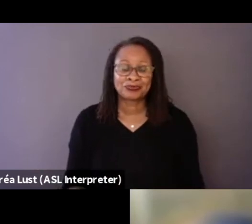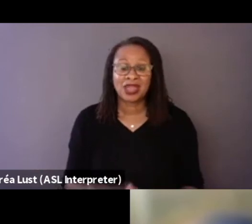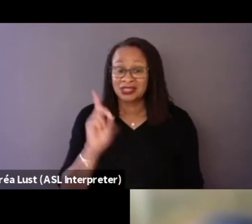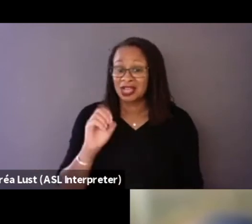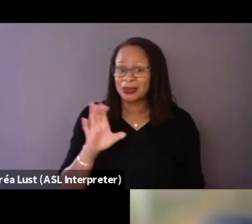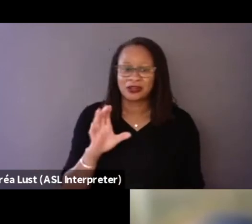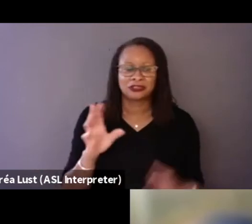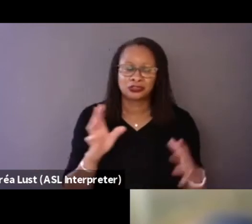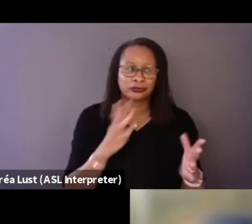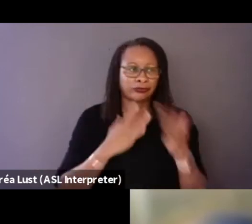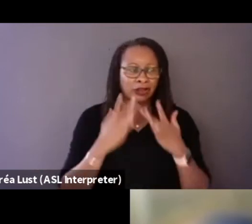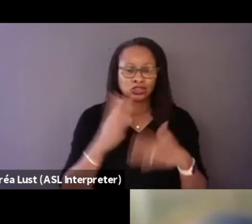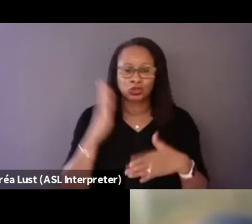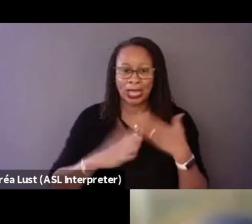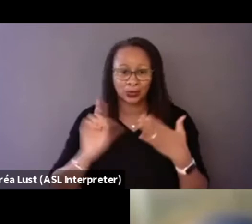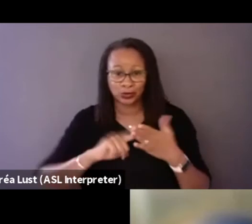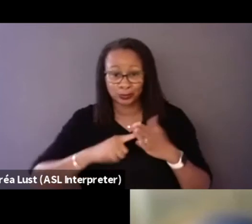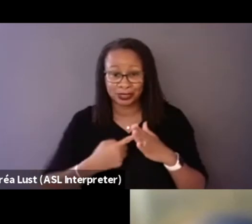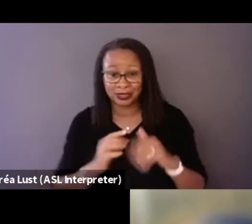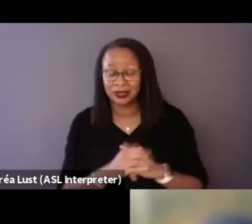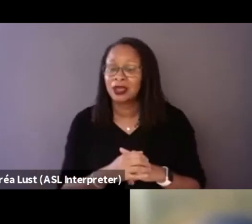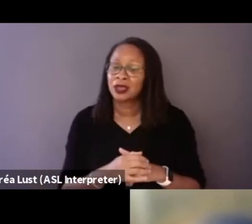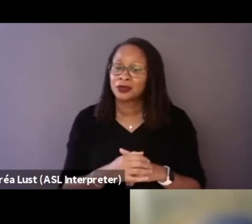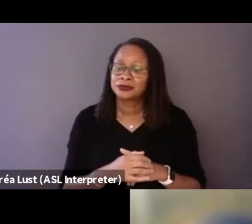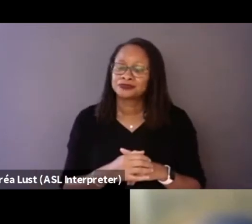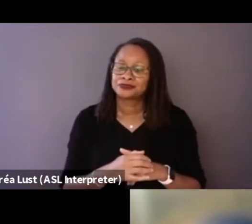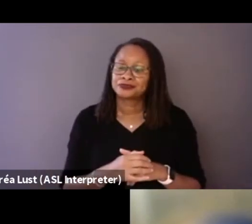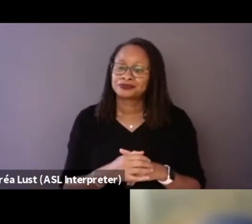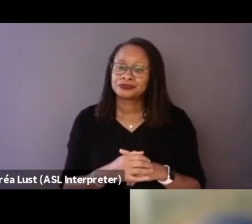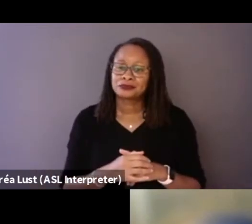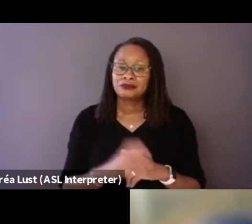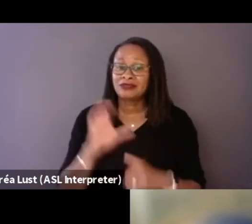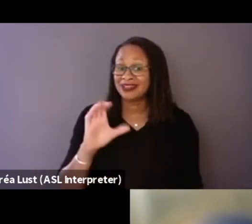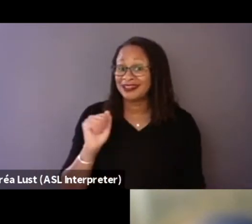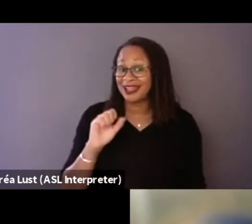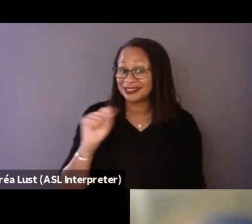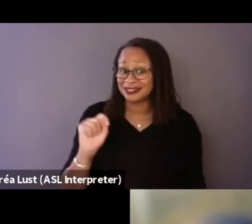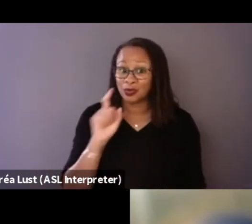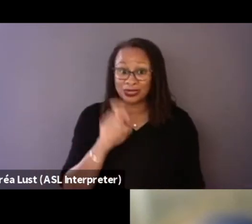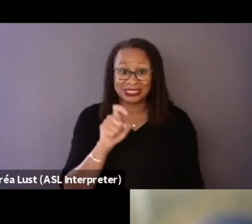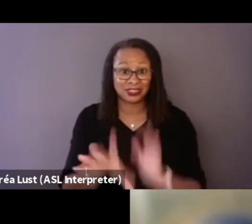and for us, first we had to cast the movie, we had to pick the students that we were going to follow,